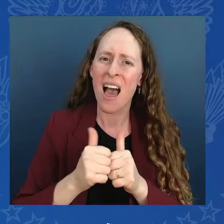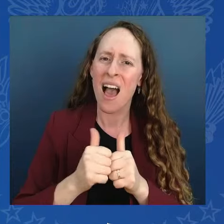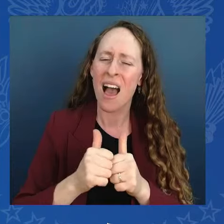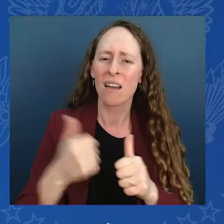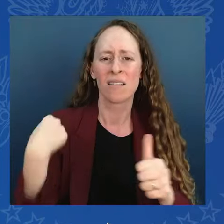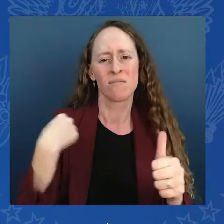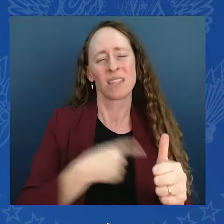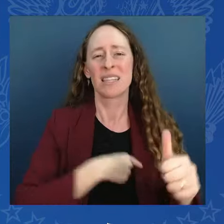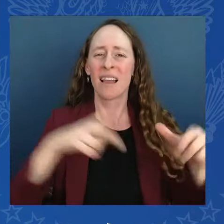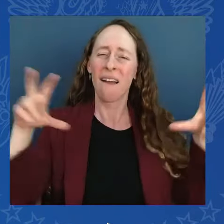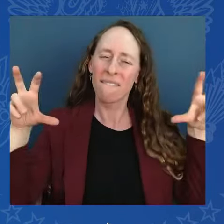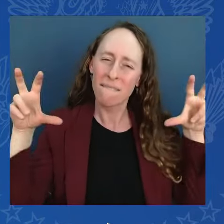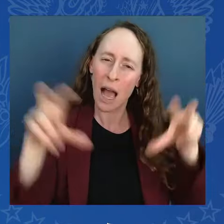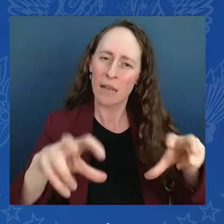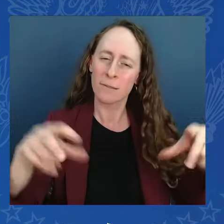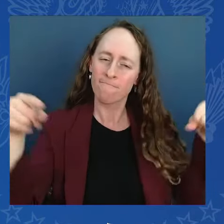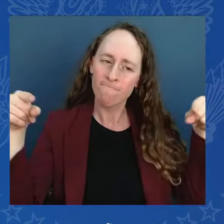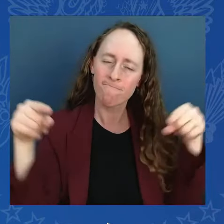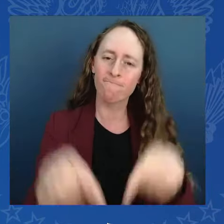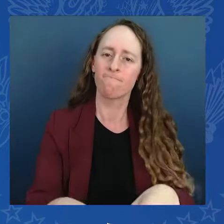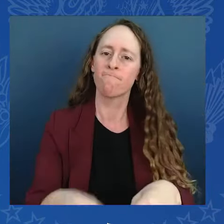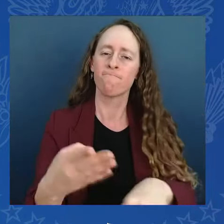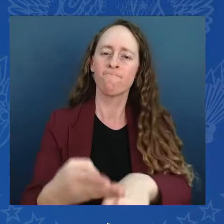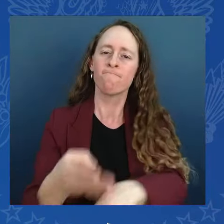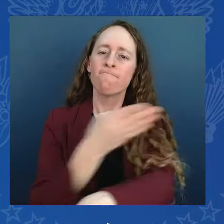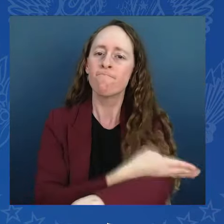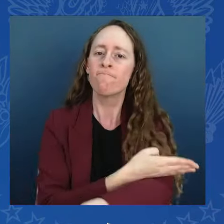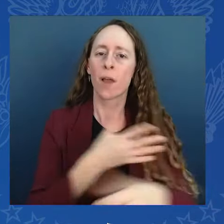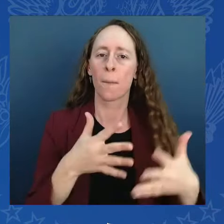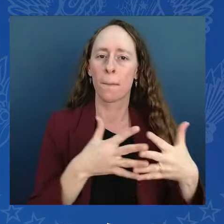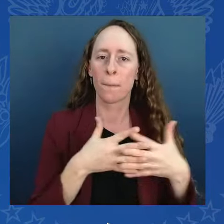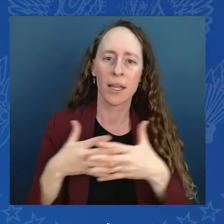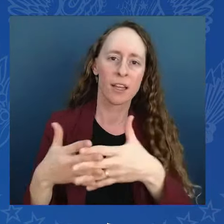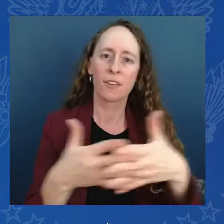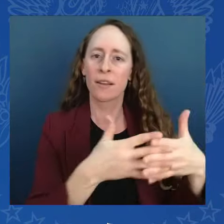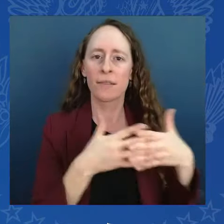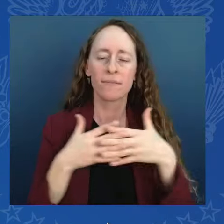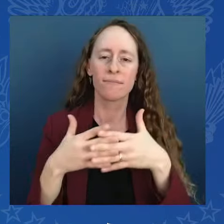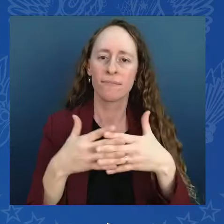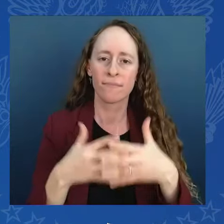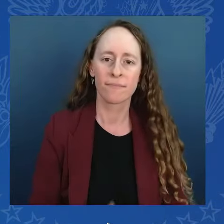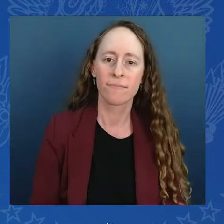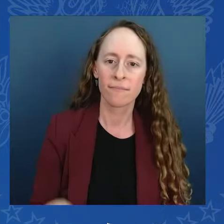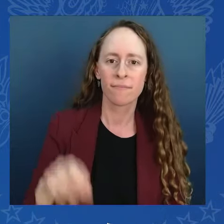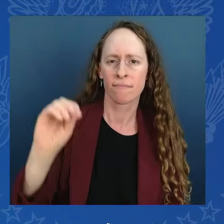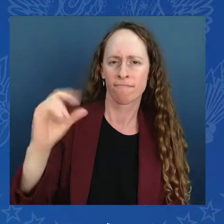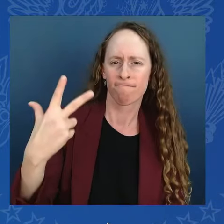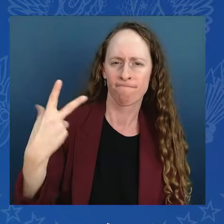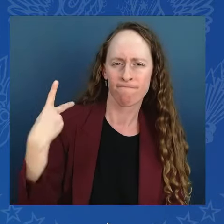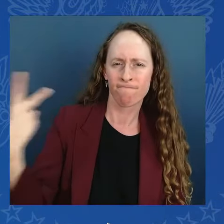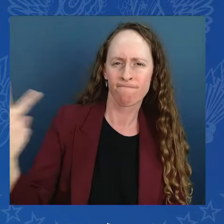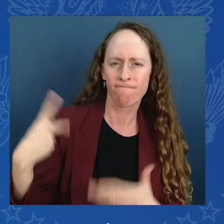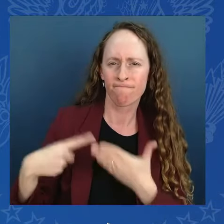One of the many reasons Kamala and I fought so hard to pass the Bipartisan Infrastructure Law -- which I might add is over a trillion 200 billion dollars --